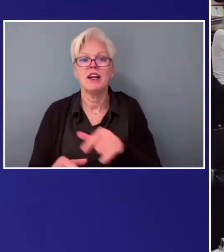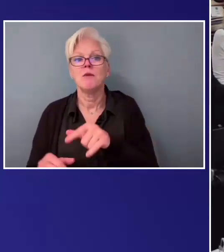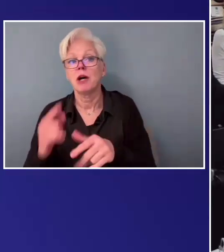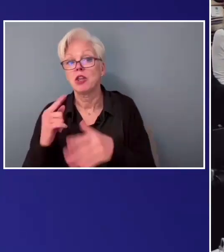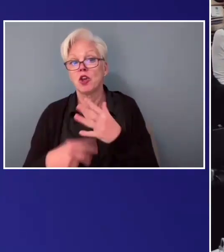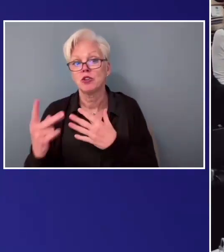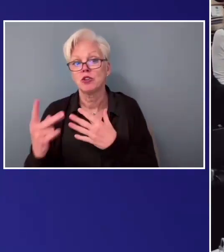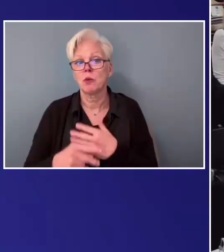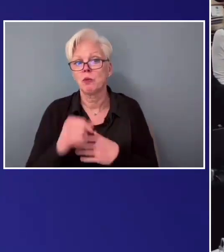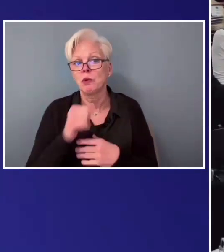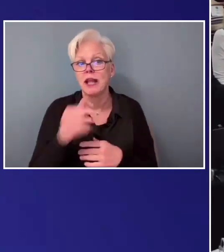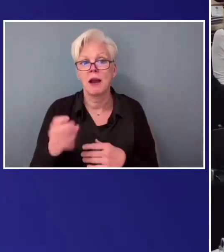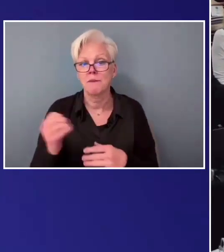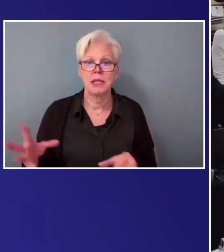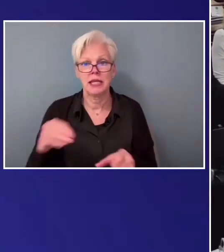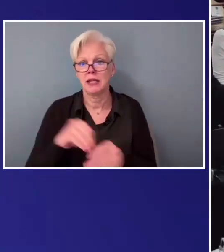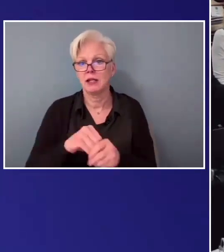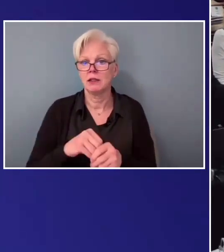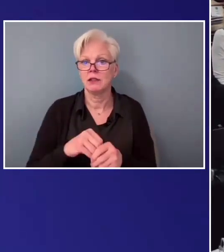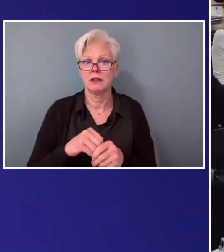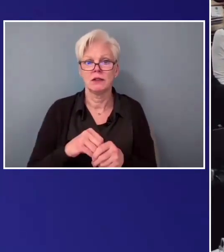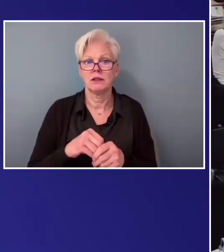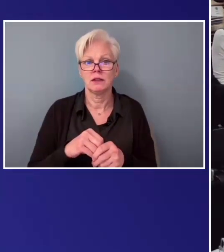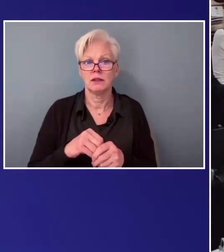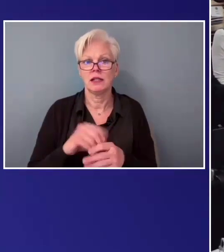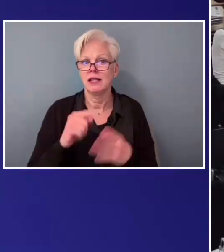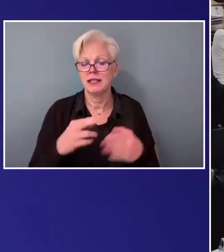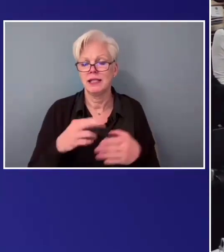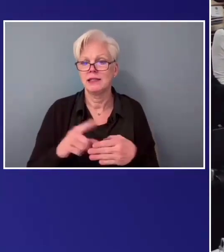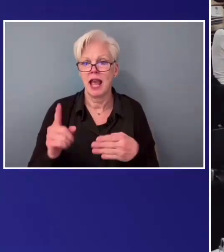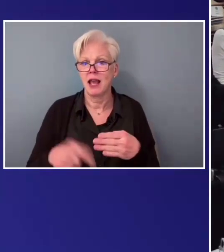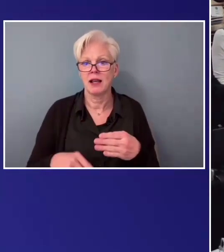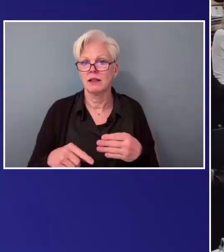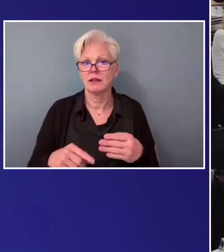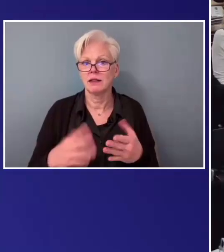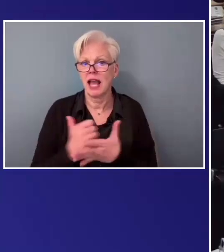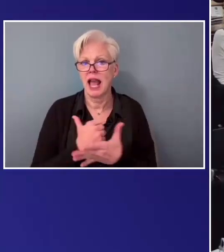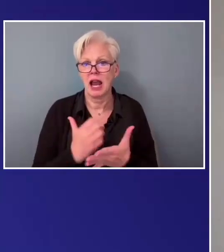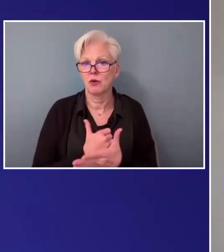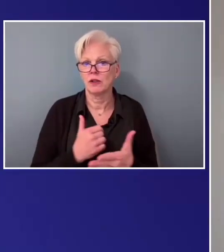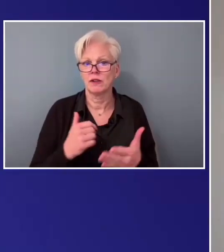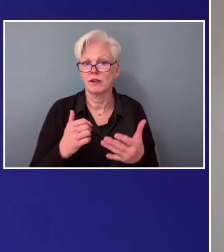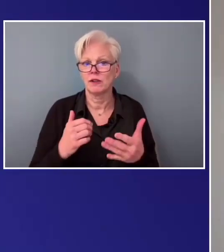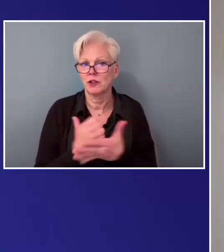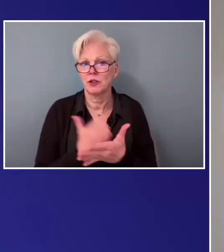necessarily be captured in these outcomes, these earnings The reason for that is the law states to